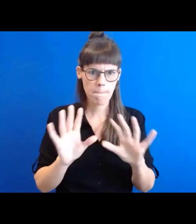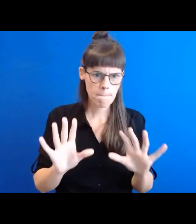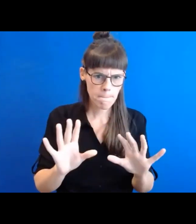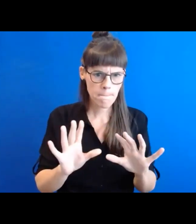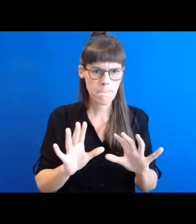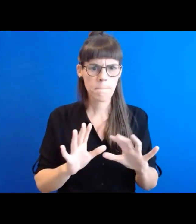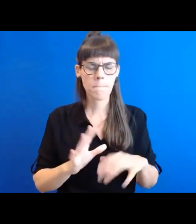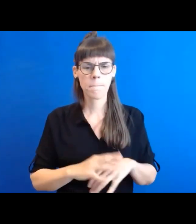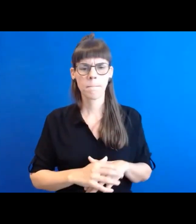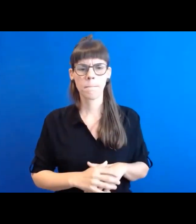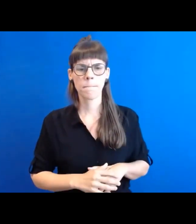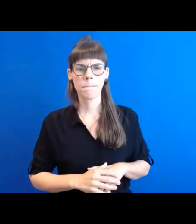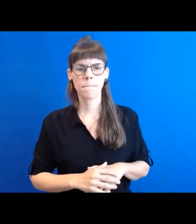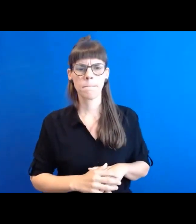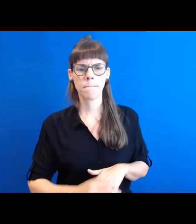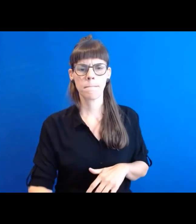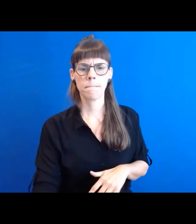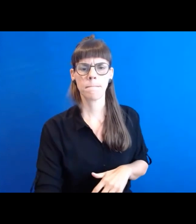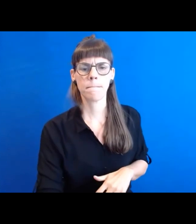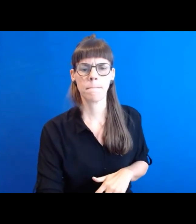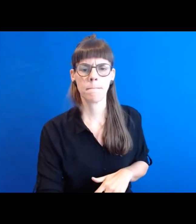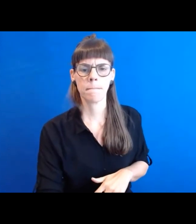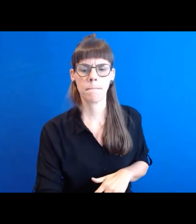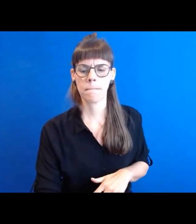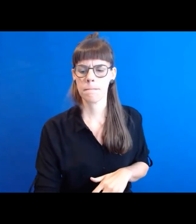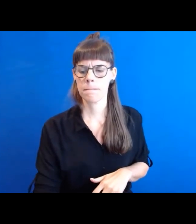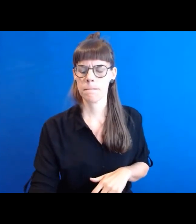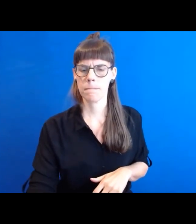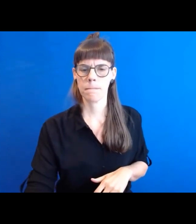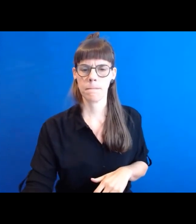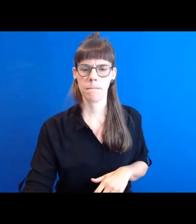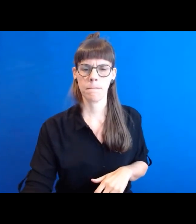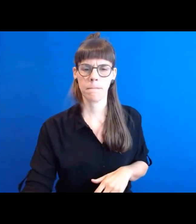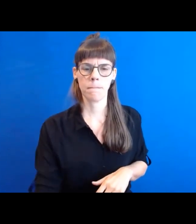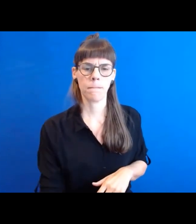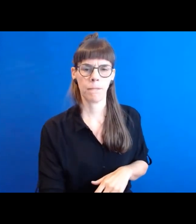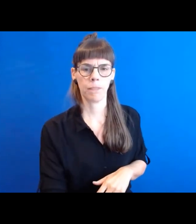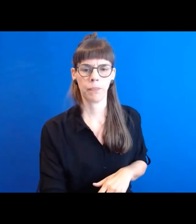Okay. We seem to be having some challenges